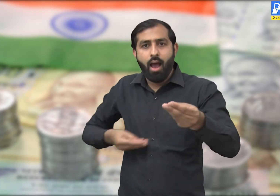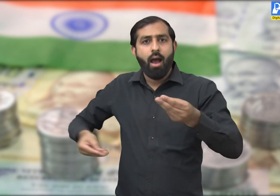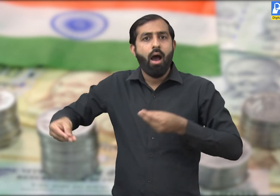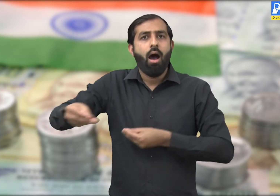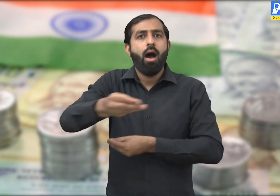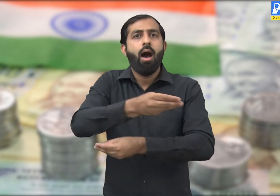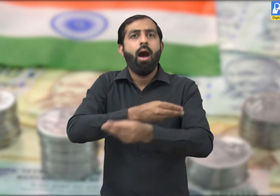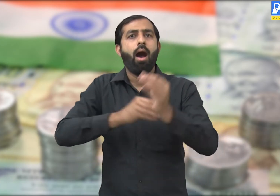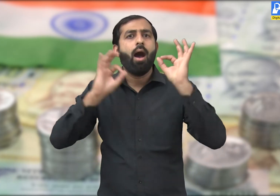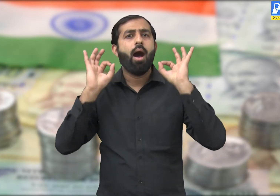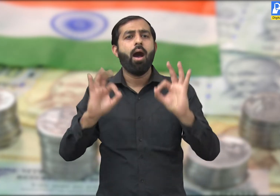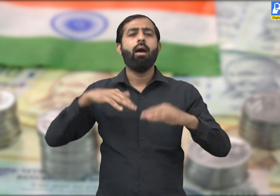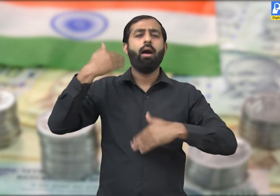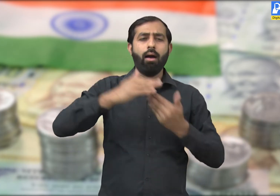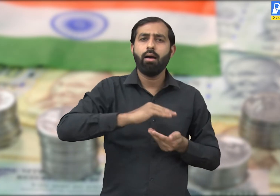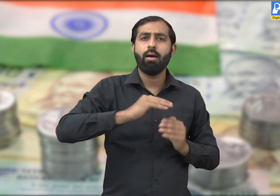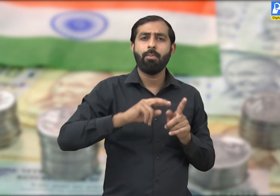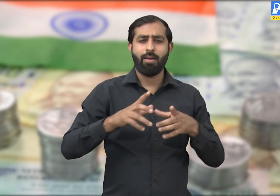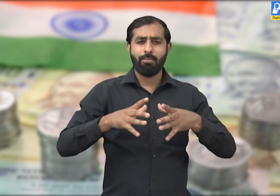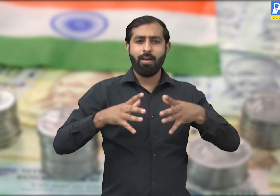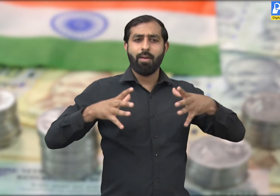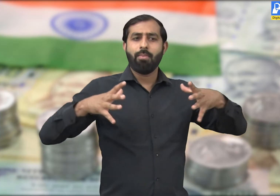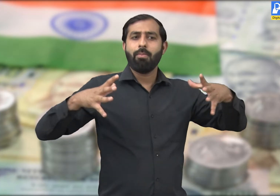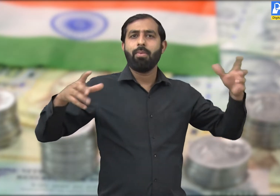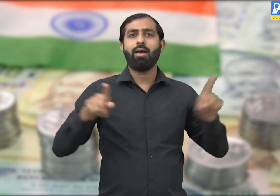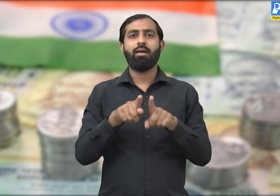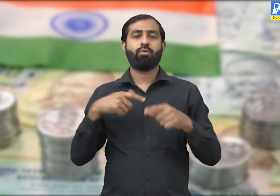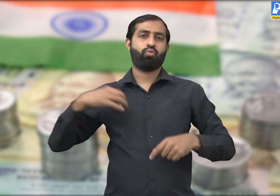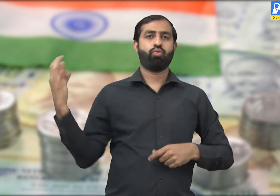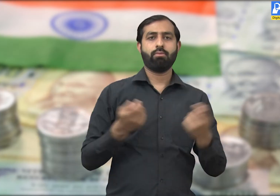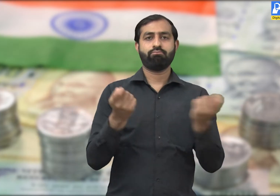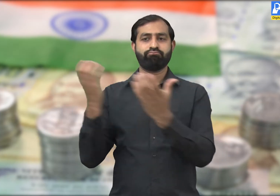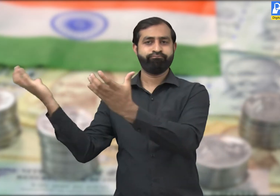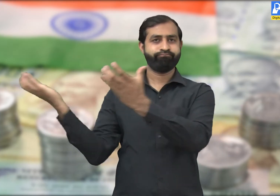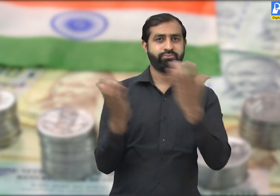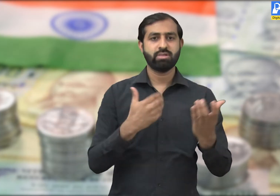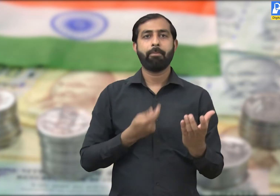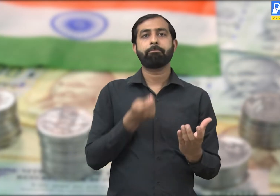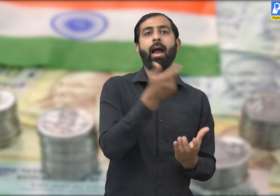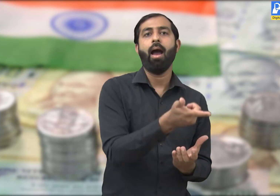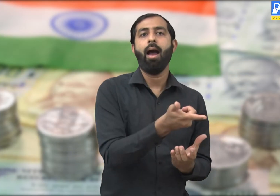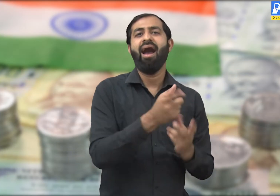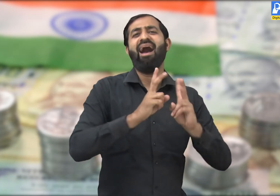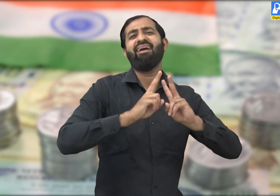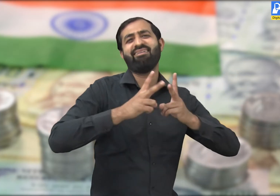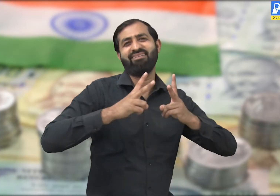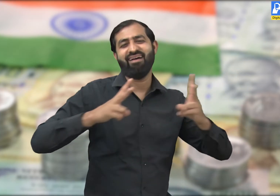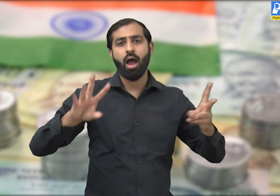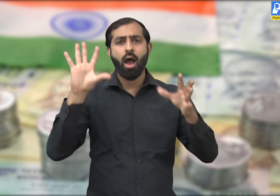As my business expands and I earn more profits I may increase the goods to sell and I may hire a bigger.